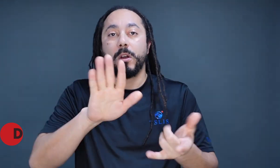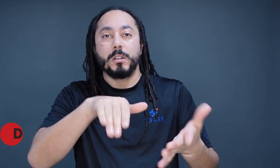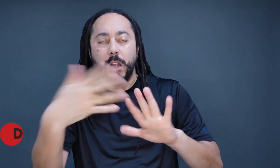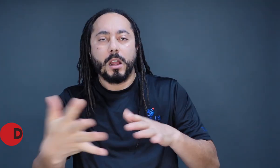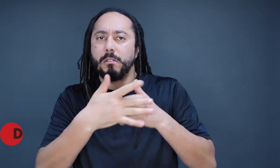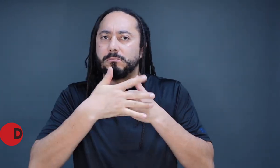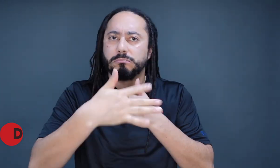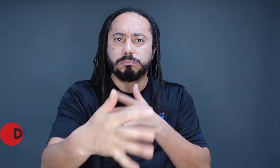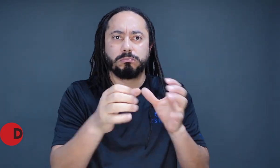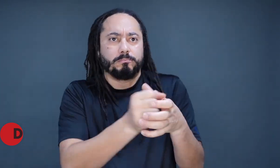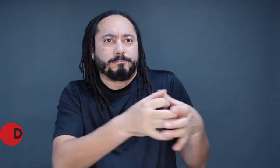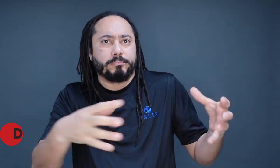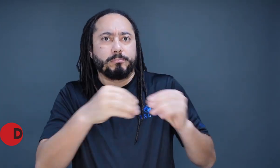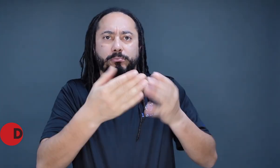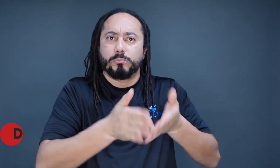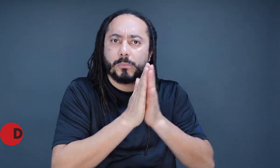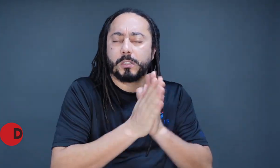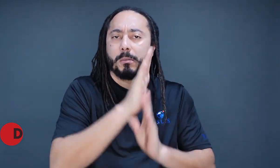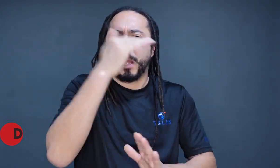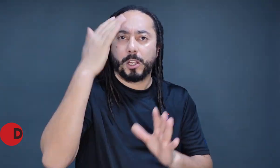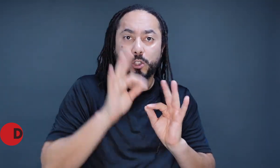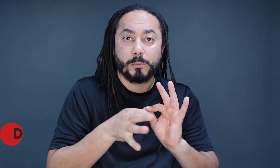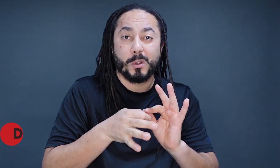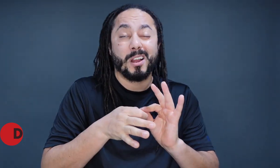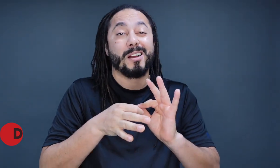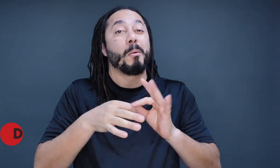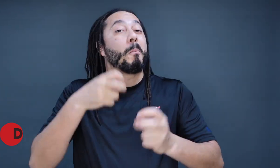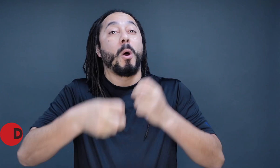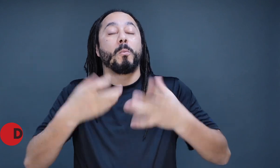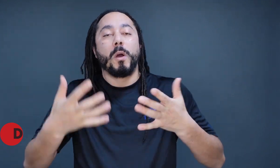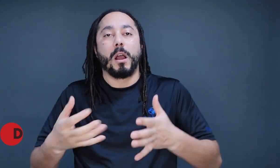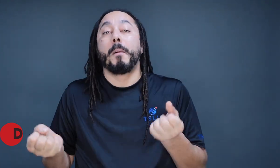many white interpreters started declining jobs. The reason that some